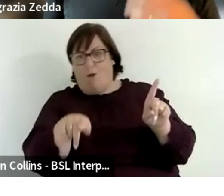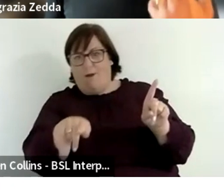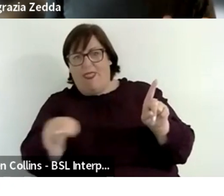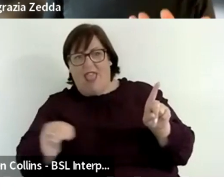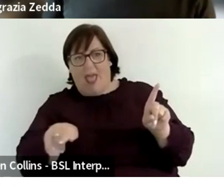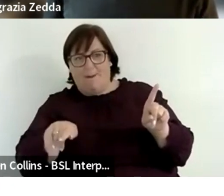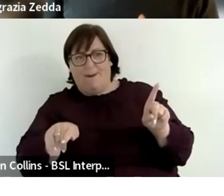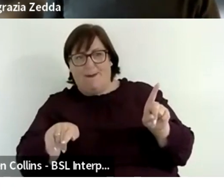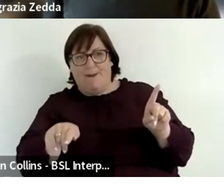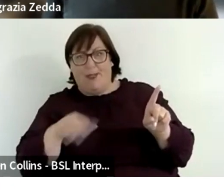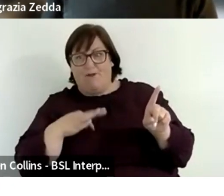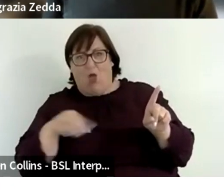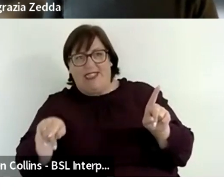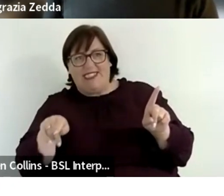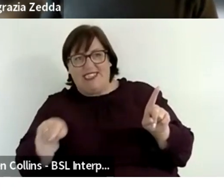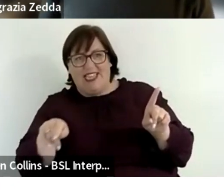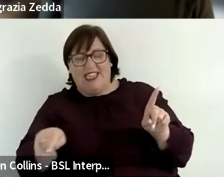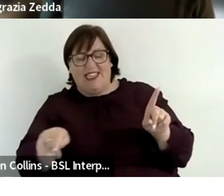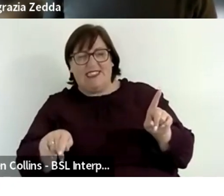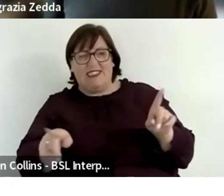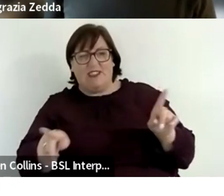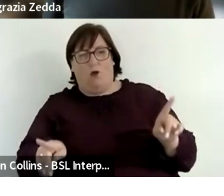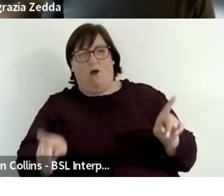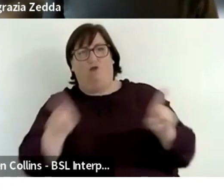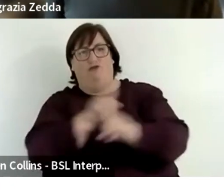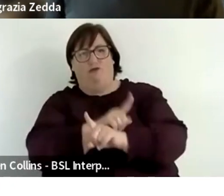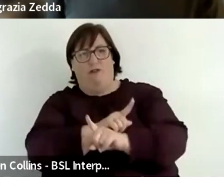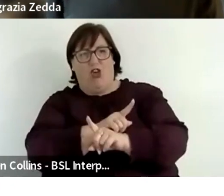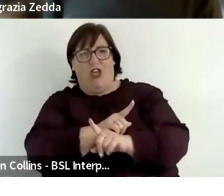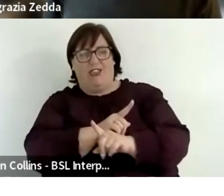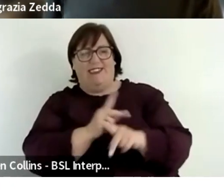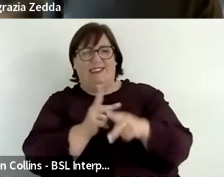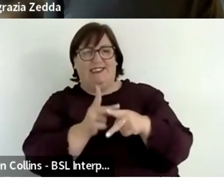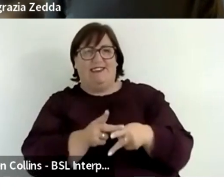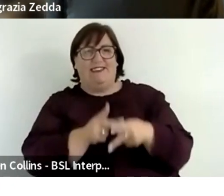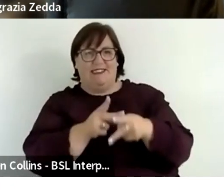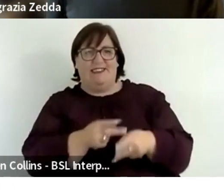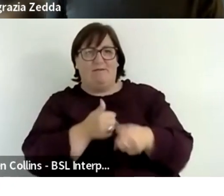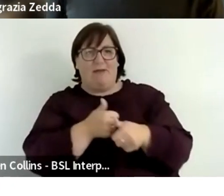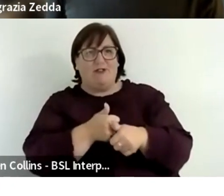If you fancy getting an insight on